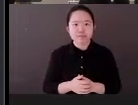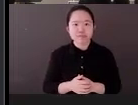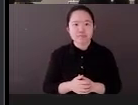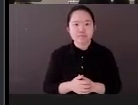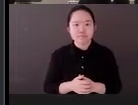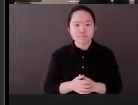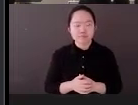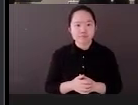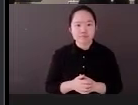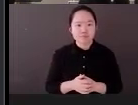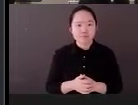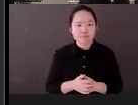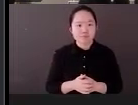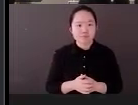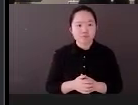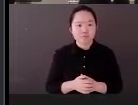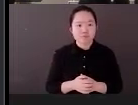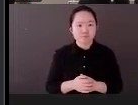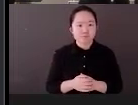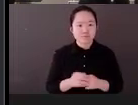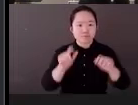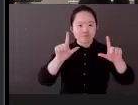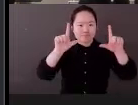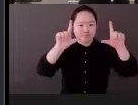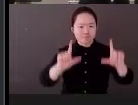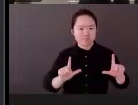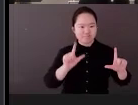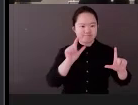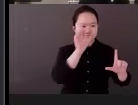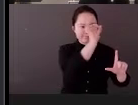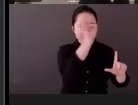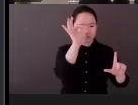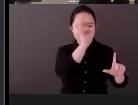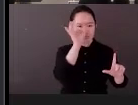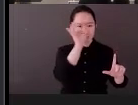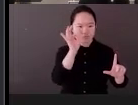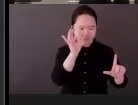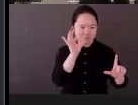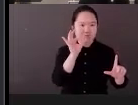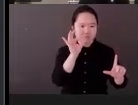progress bars? Scales? It is like a selections